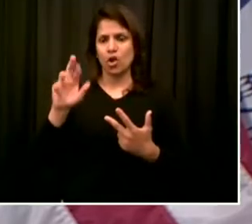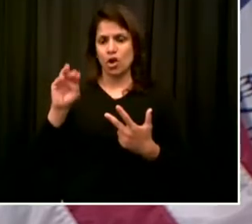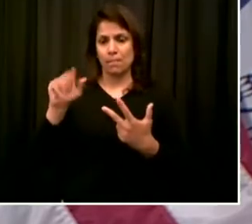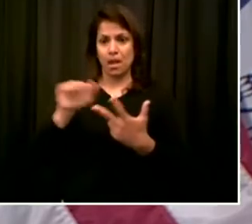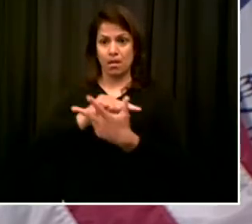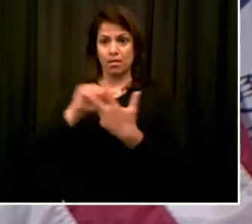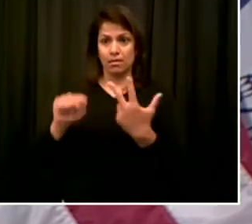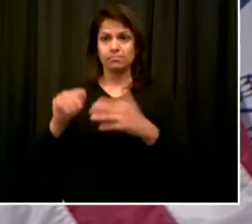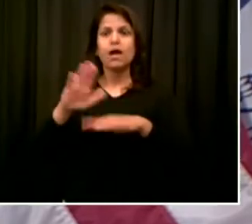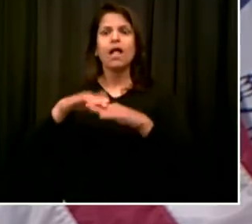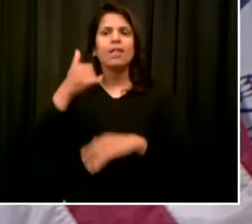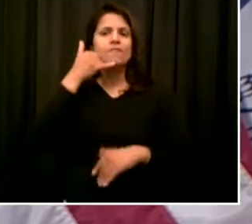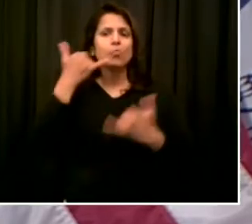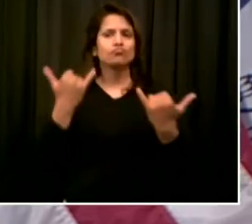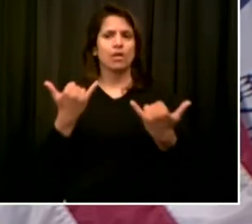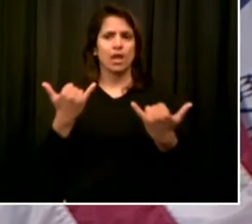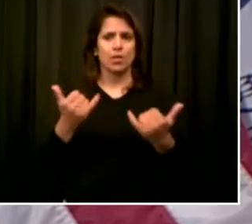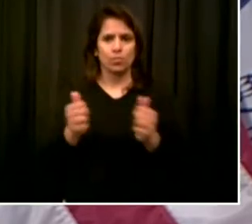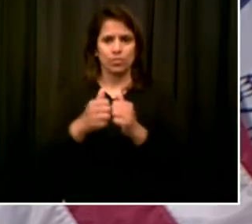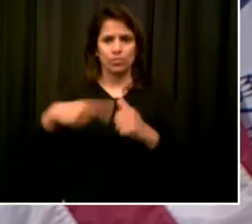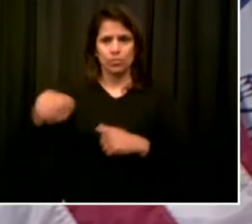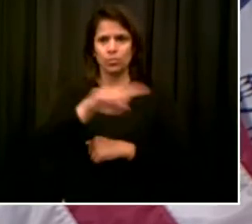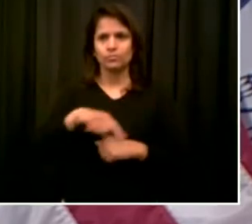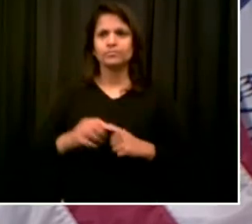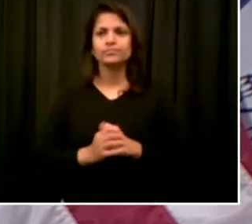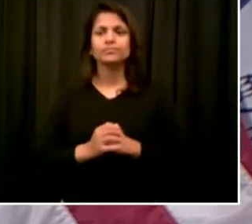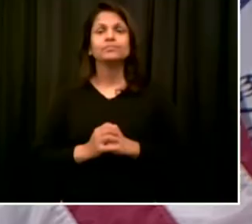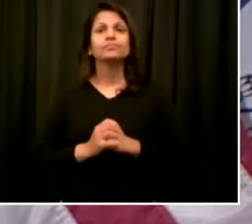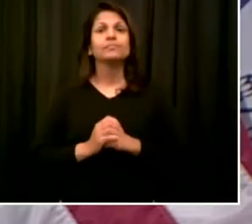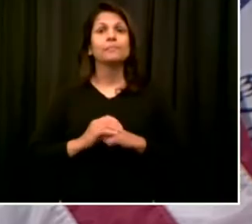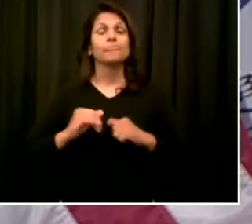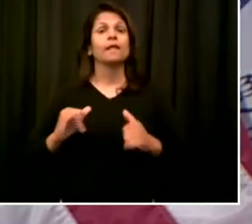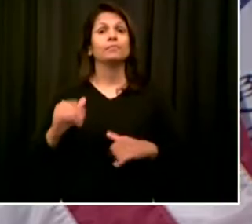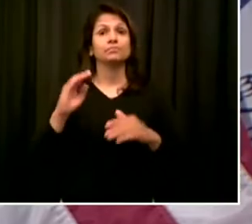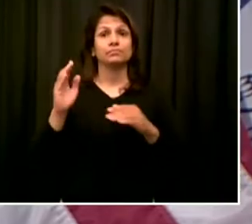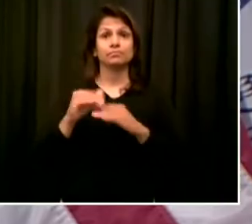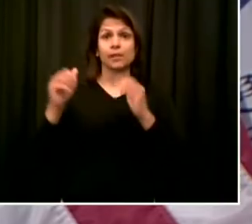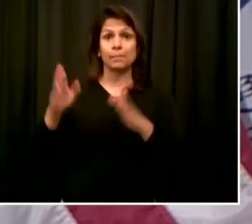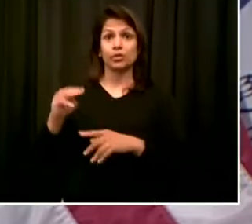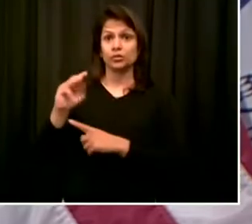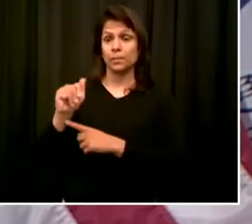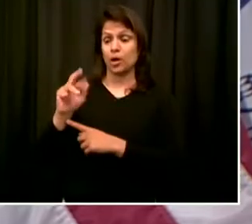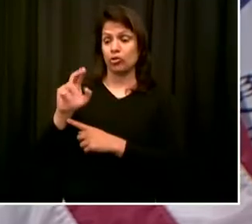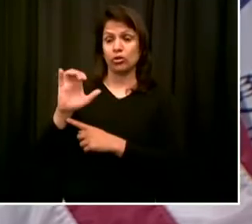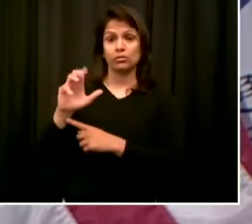ADVIR.SO WITH THAT, I WIL SLTART WITH